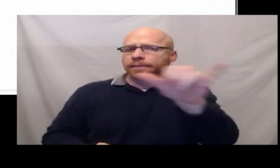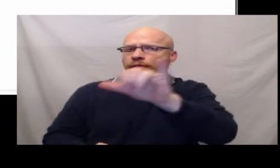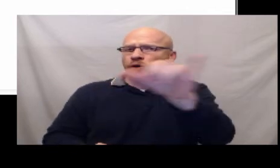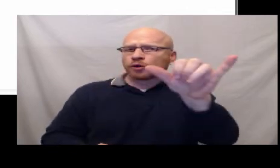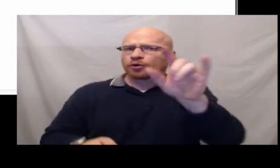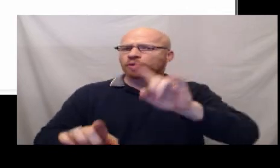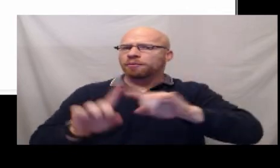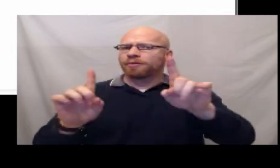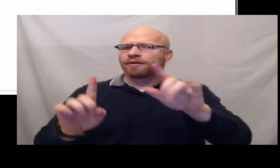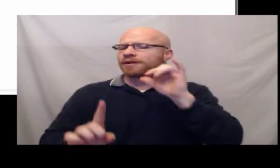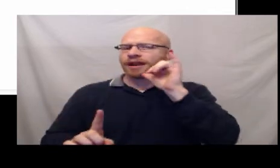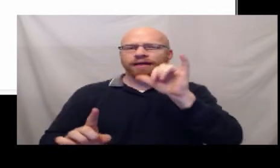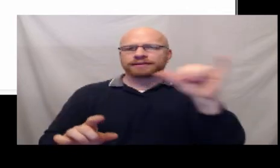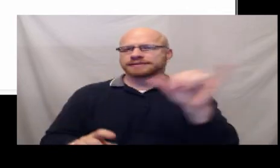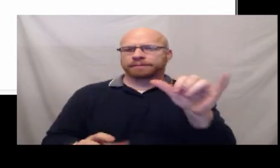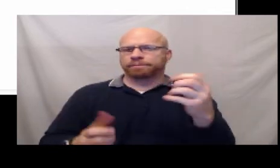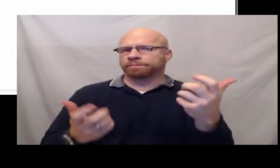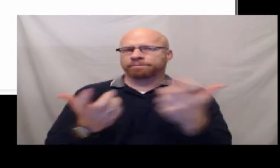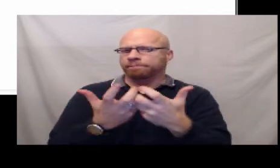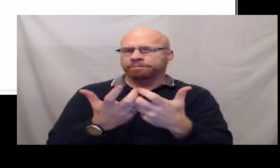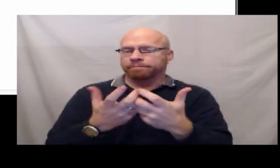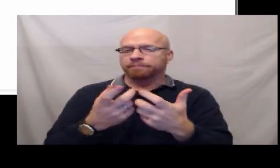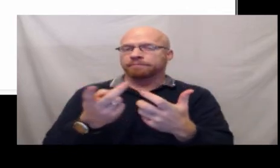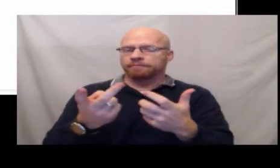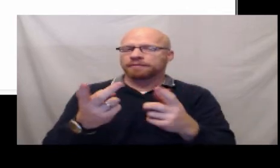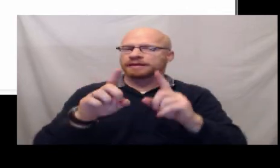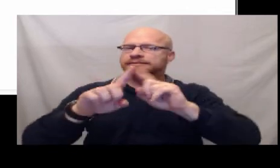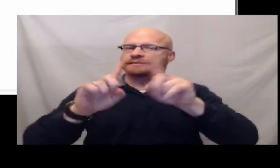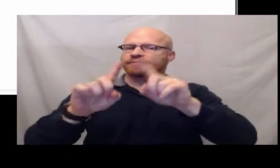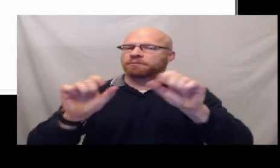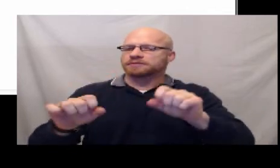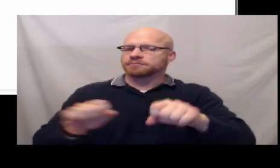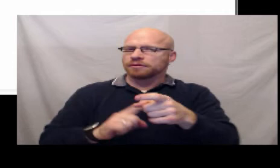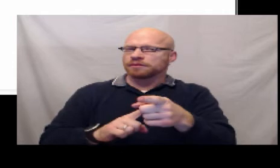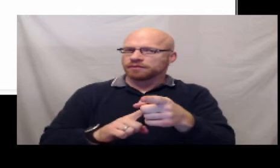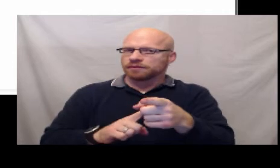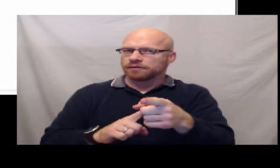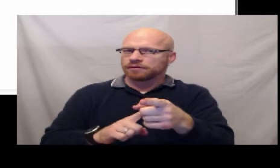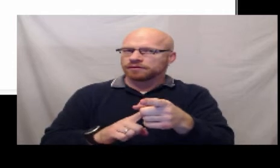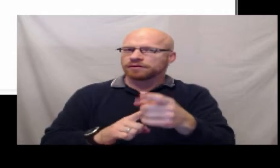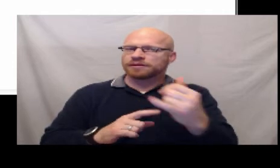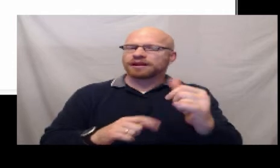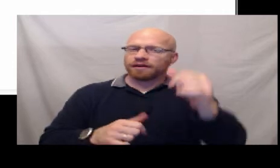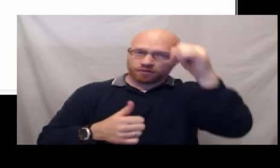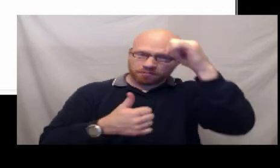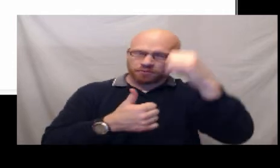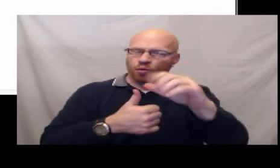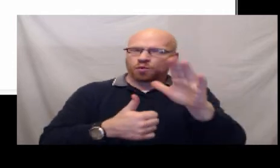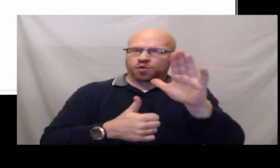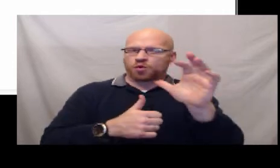Now we have three examples that are similar, but not the same. These are three different possibilities.